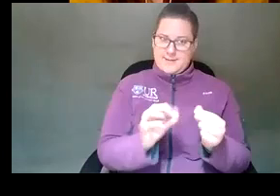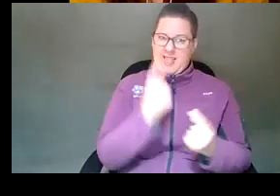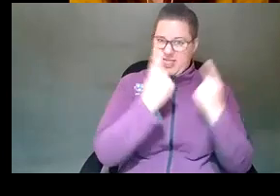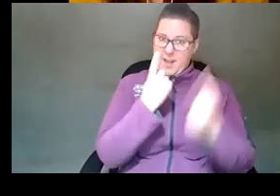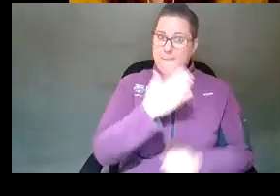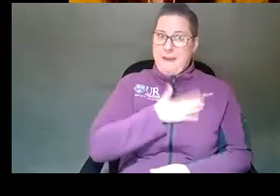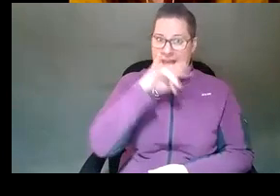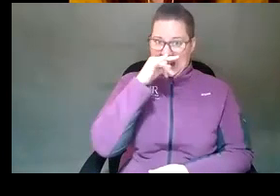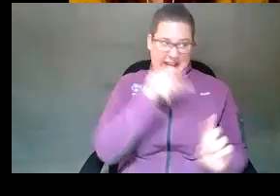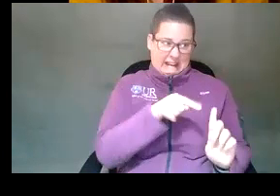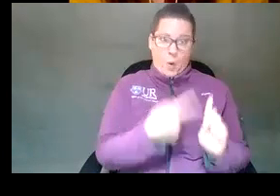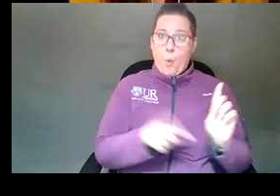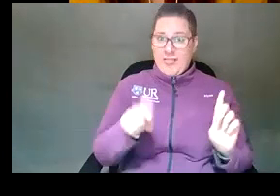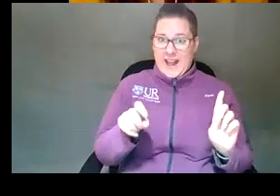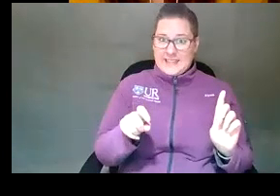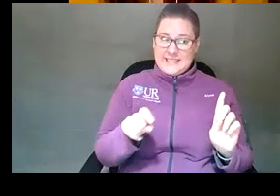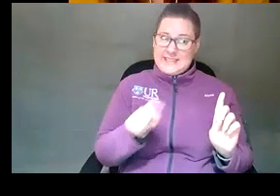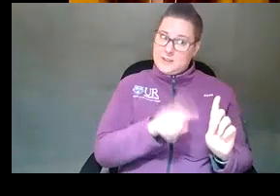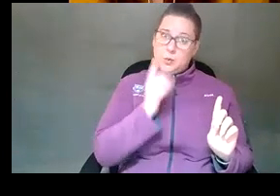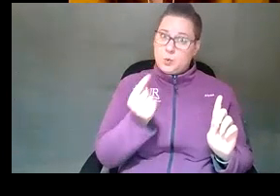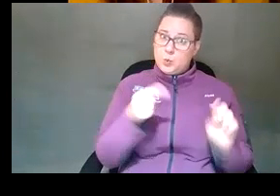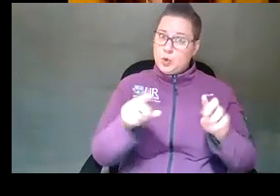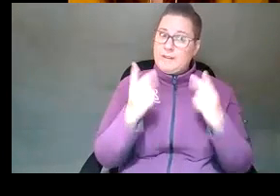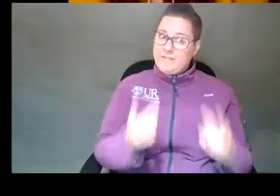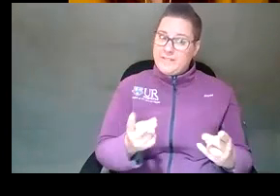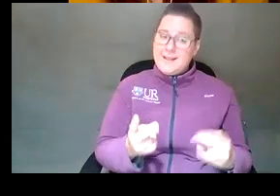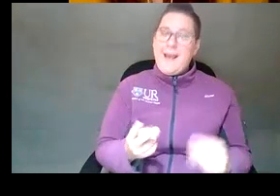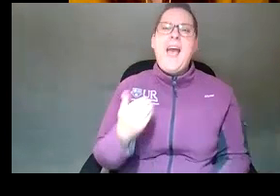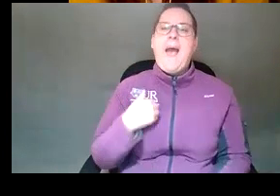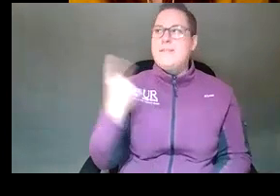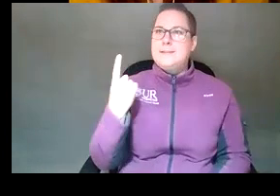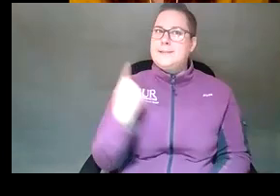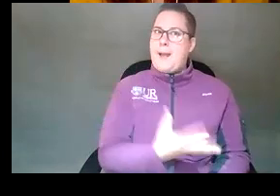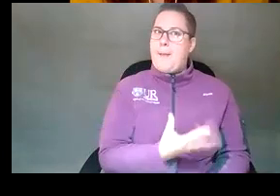needs and behavior during the visit so having those activities or snacks prepared